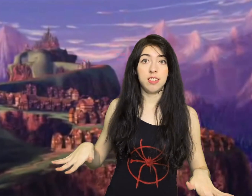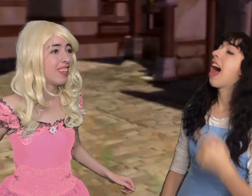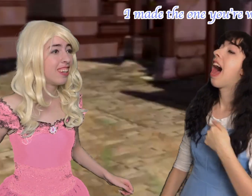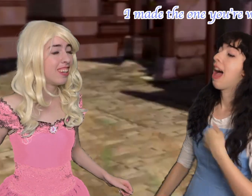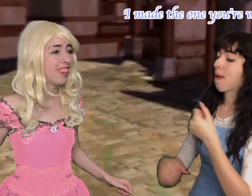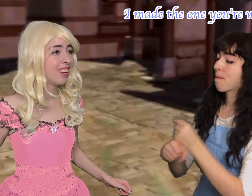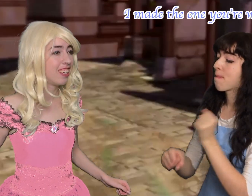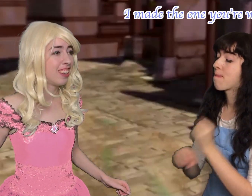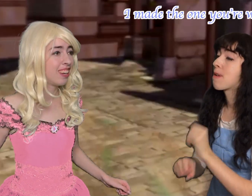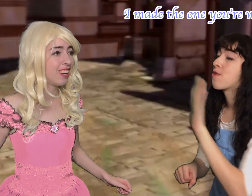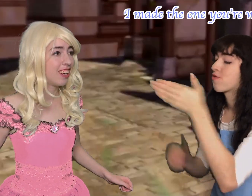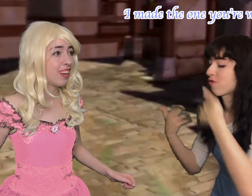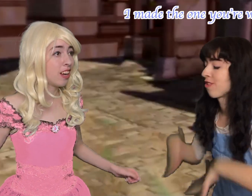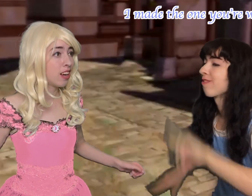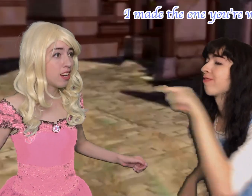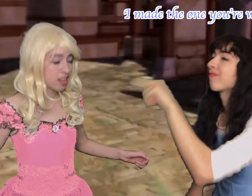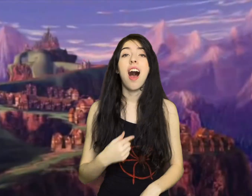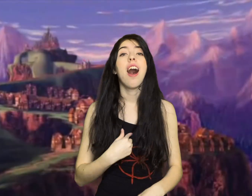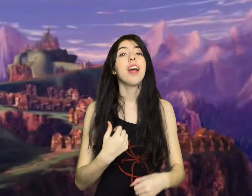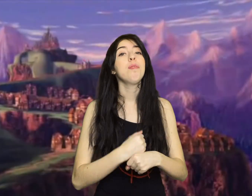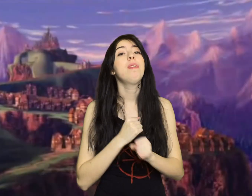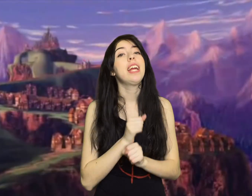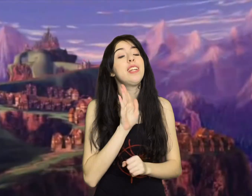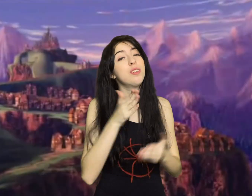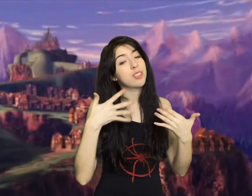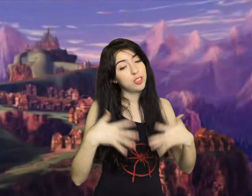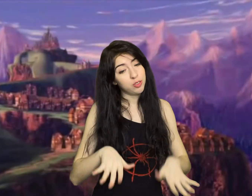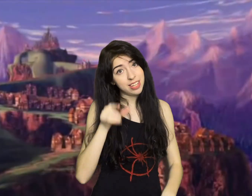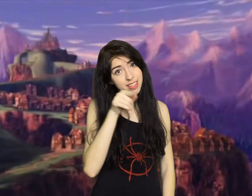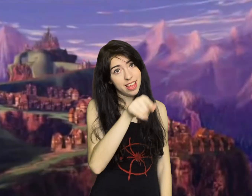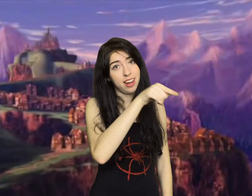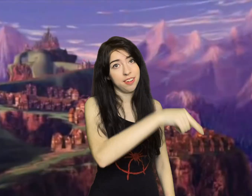i made the one you're wearing I MADE YOUR DRESS THERE